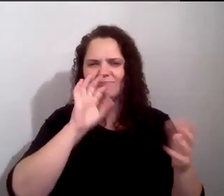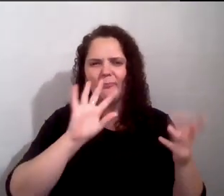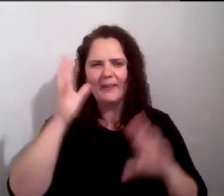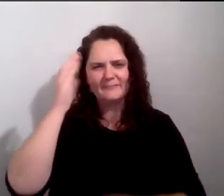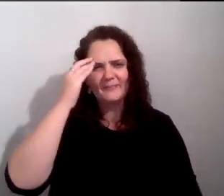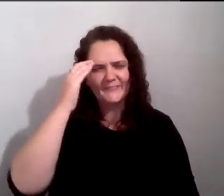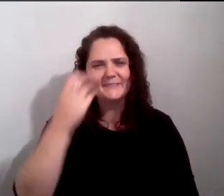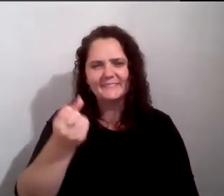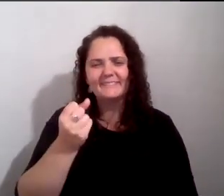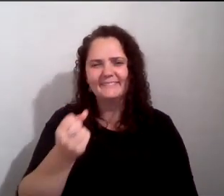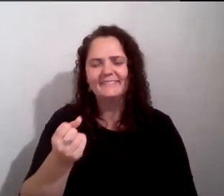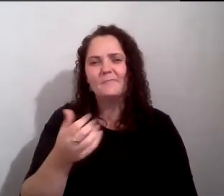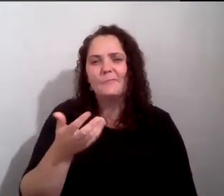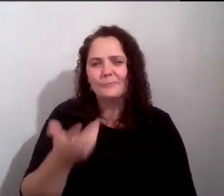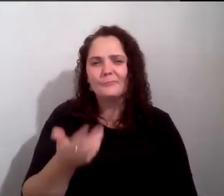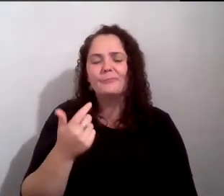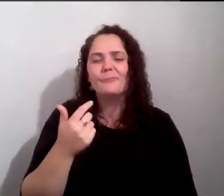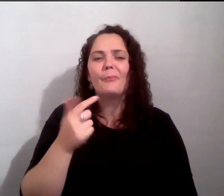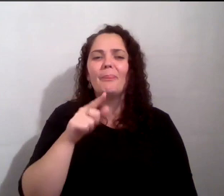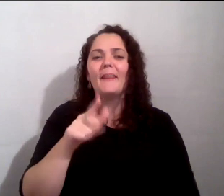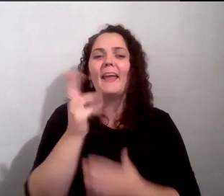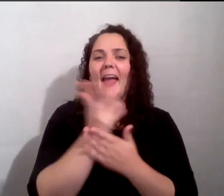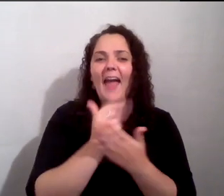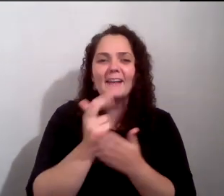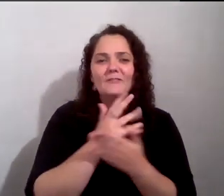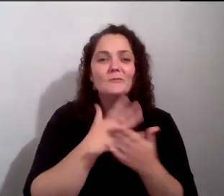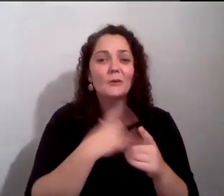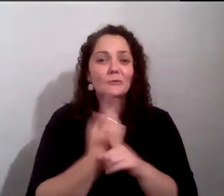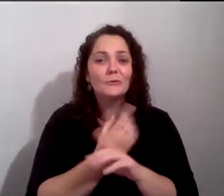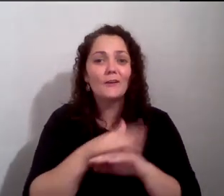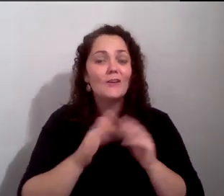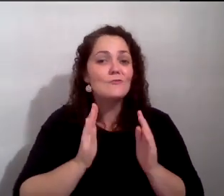a mess, it's not so straightforward right? So in order for a painting to feel like